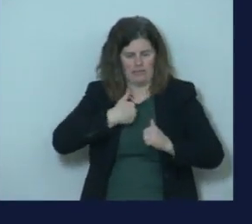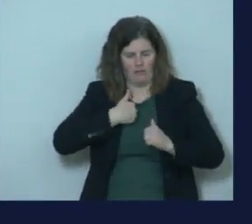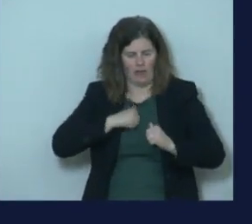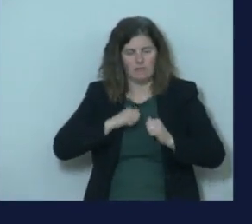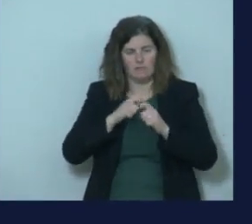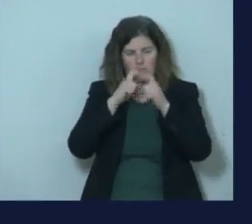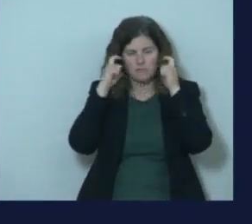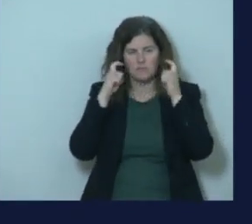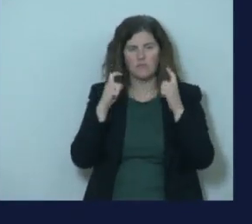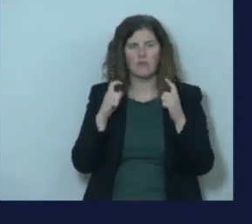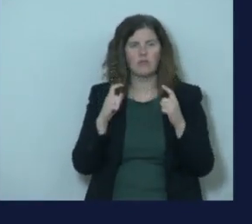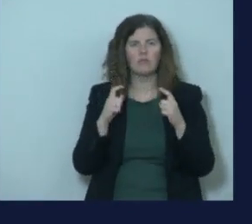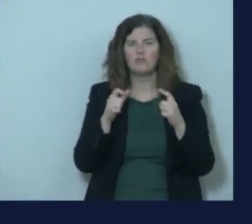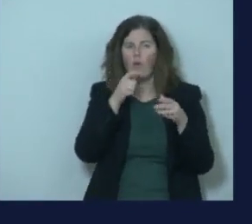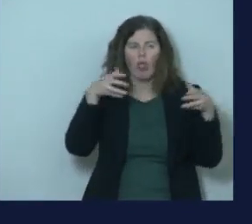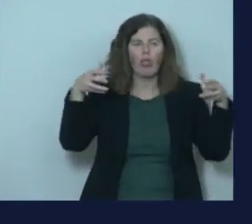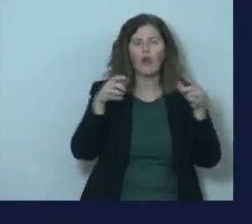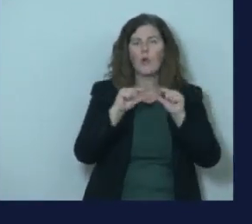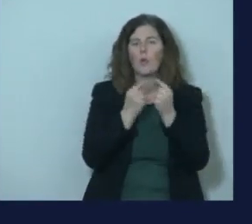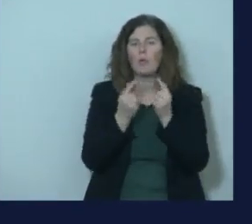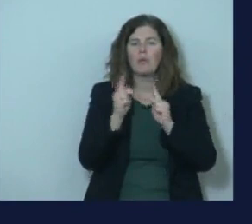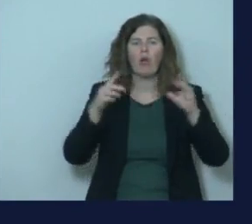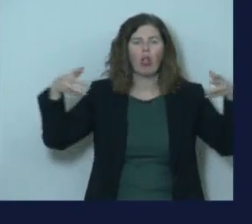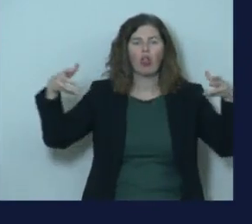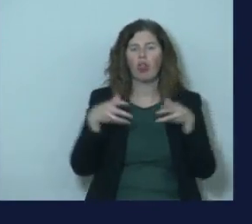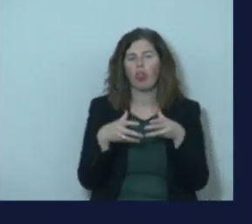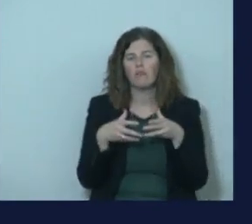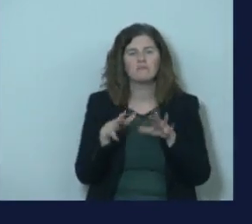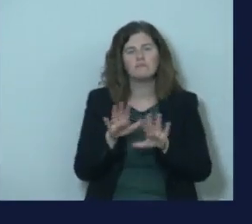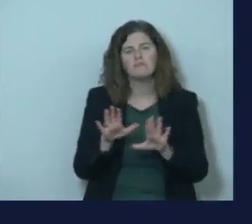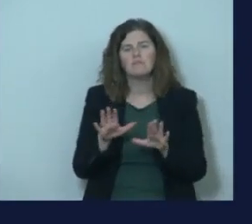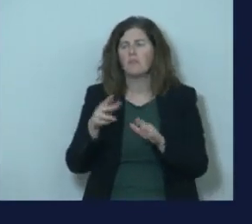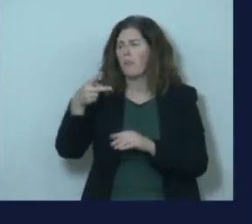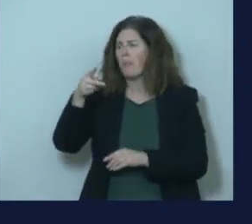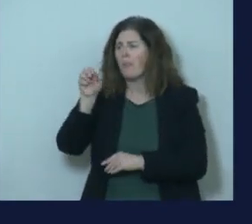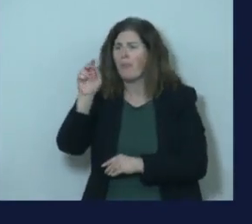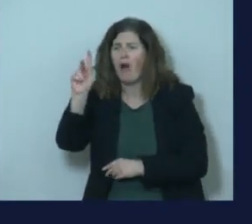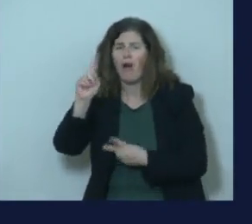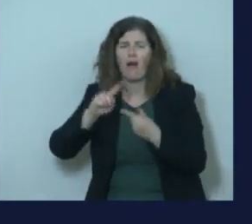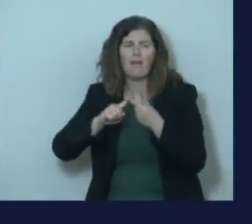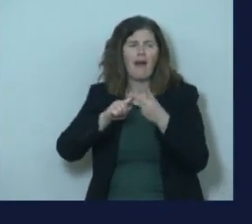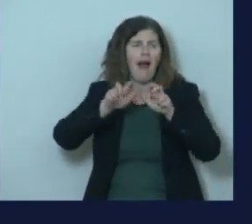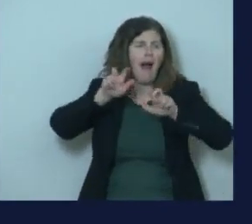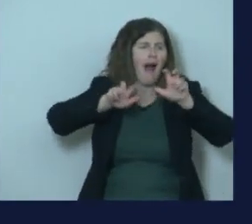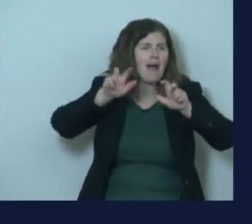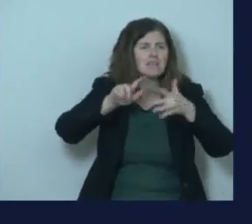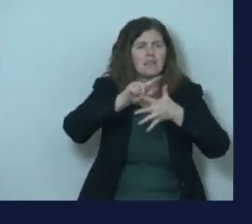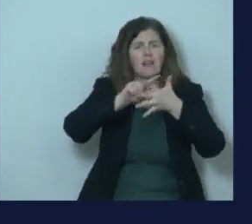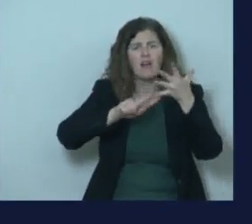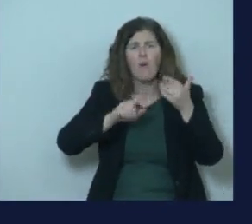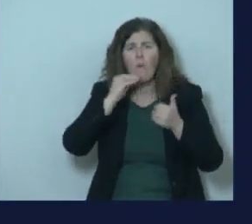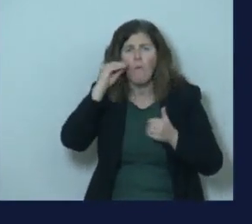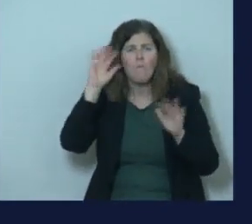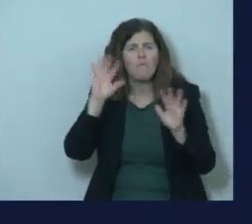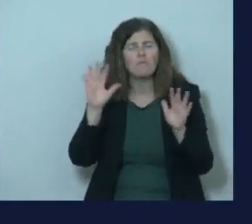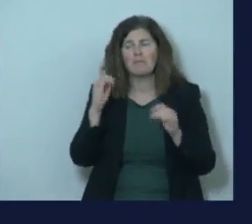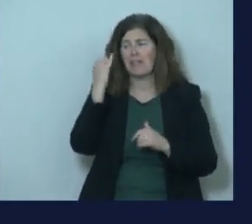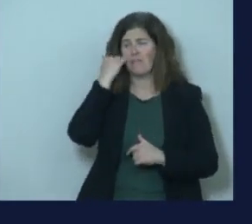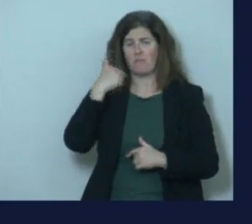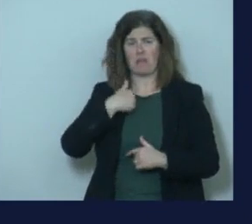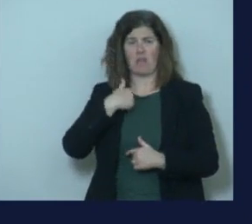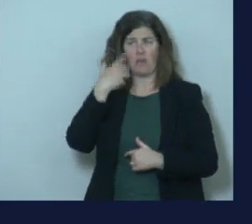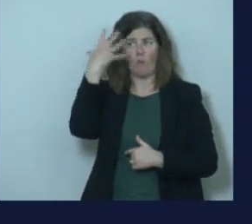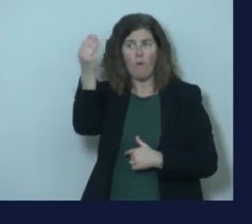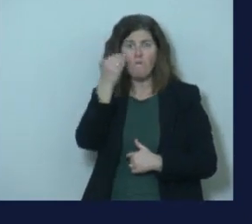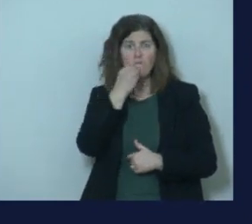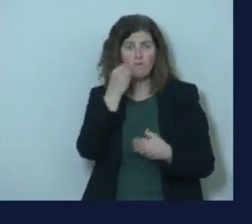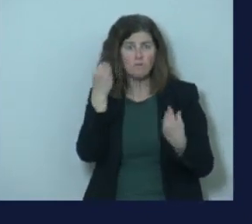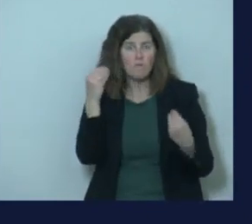IT IS A MECHANISM THAT ALLOWS US TO PREVENT THE SPREAD.